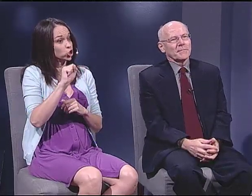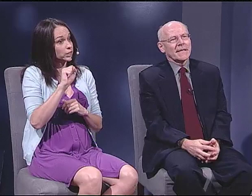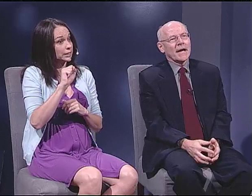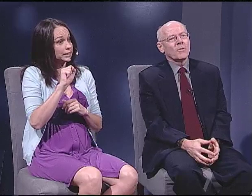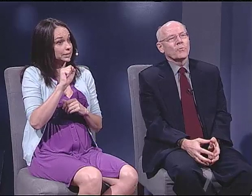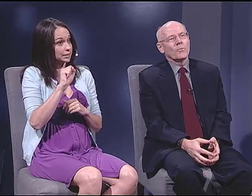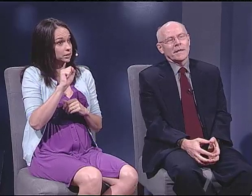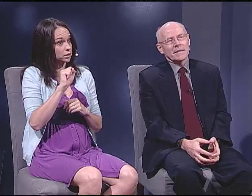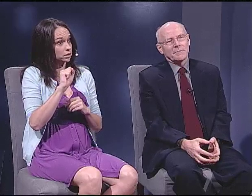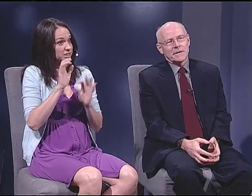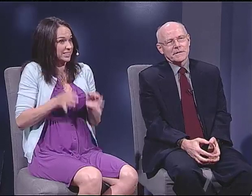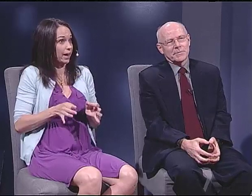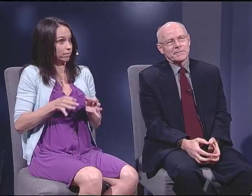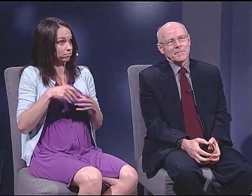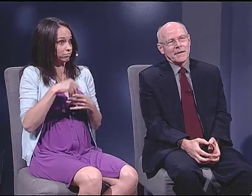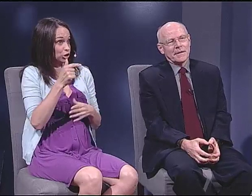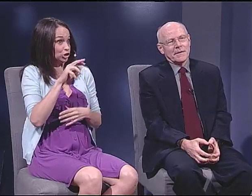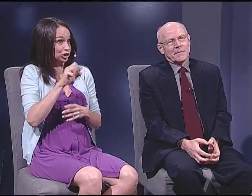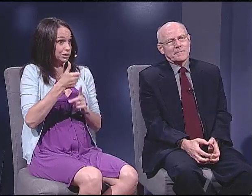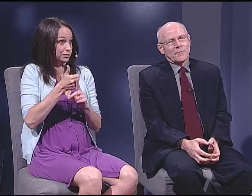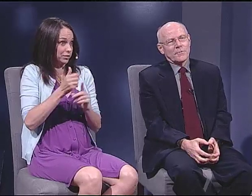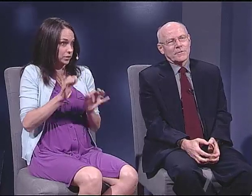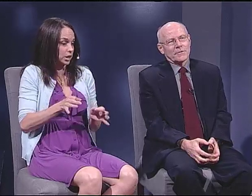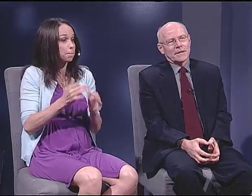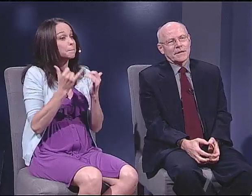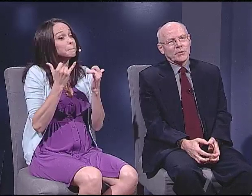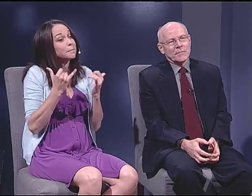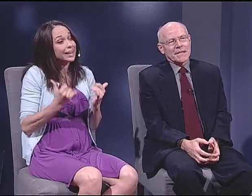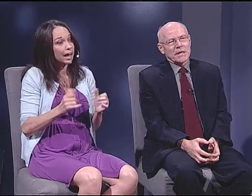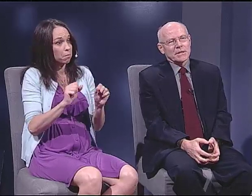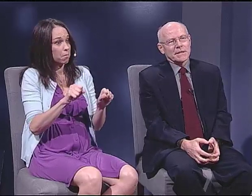But now, when it's possible for humans actually